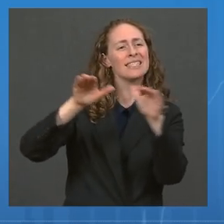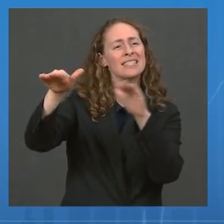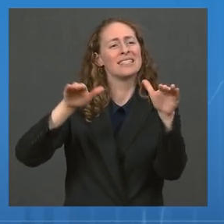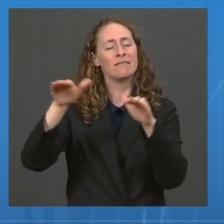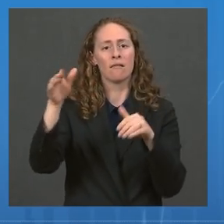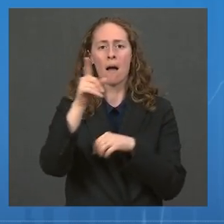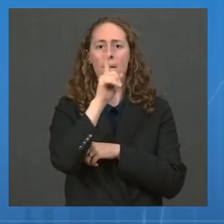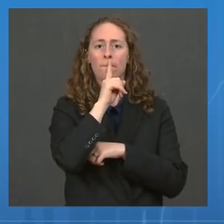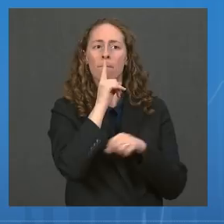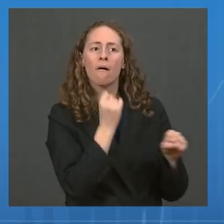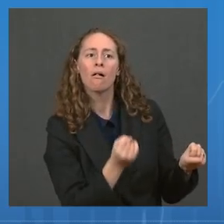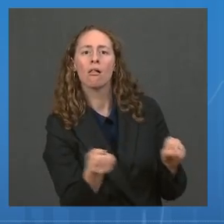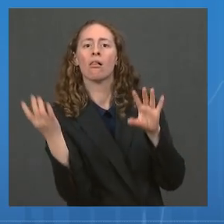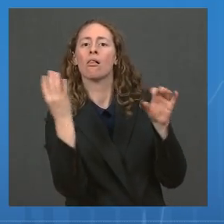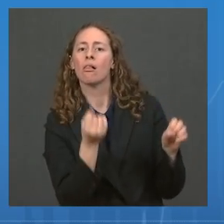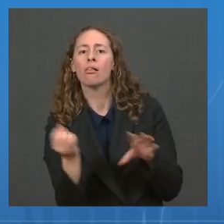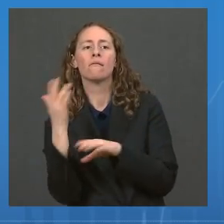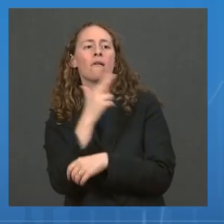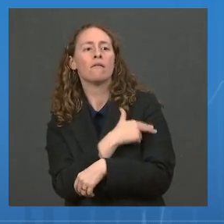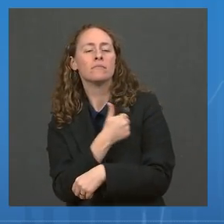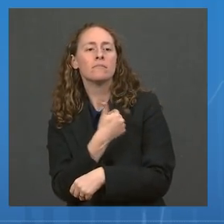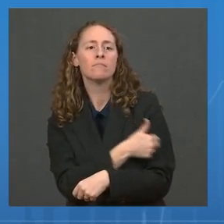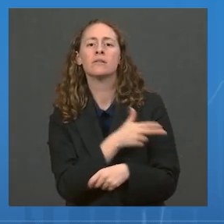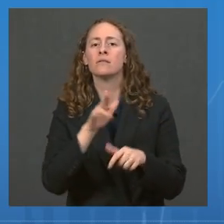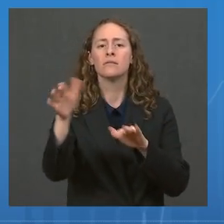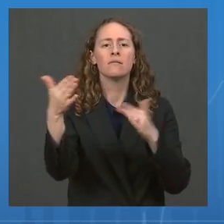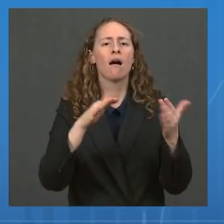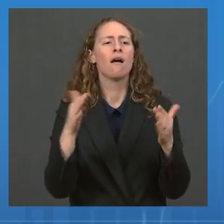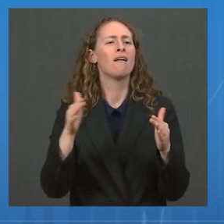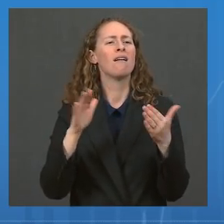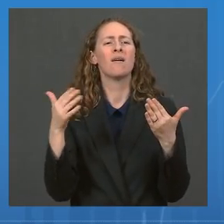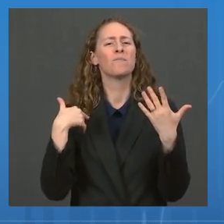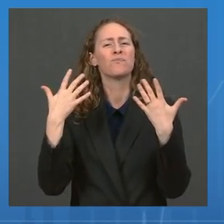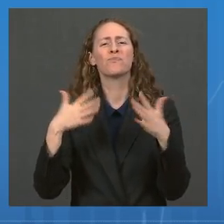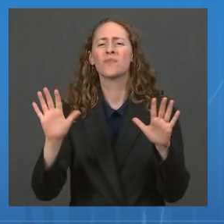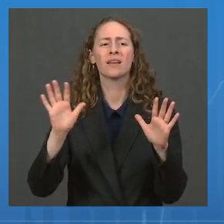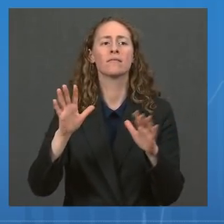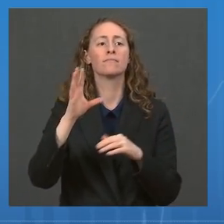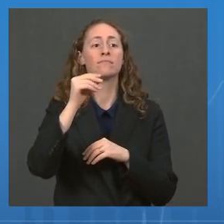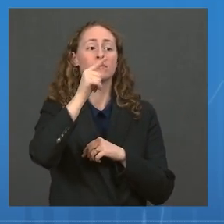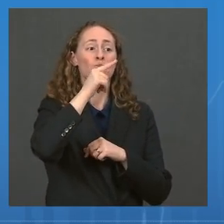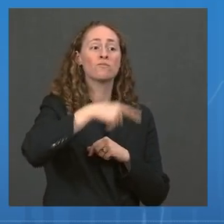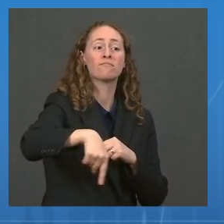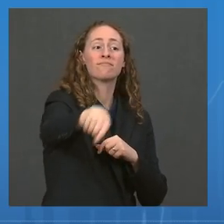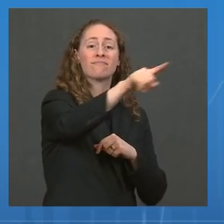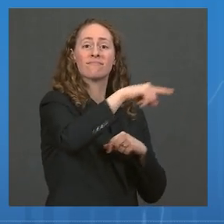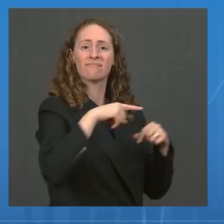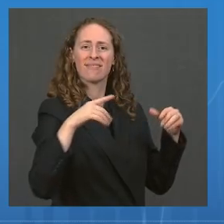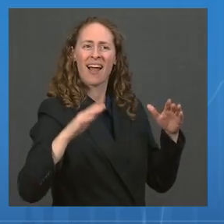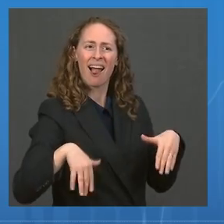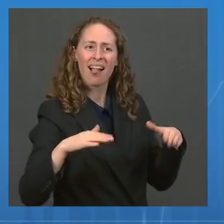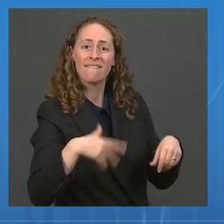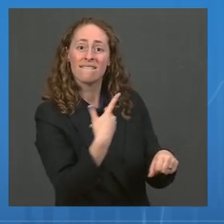The most vulnerable are those unvaccinated. If you are not vaccinated and eligible, I encourage you to get vaccinated